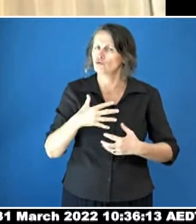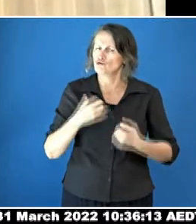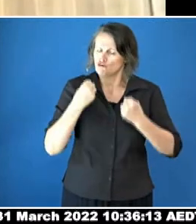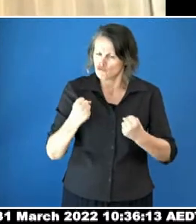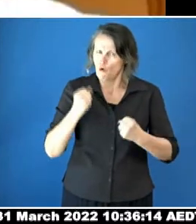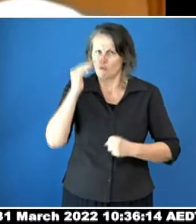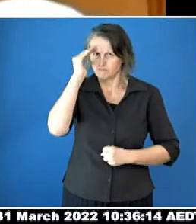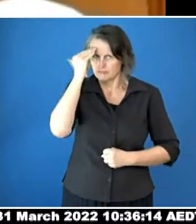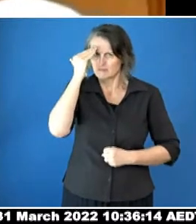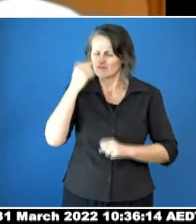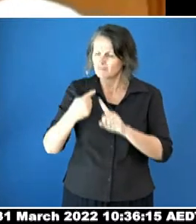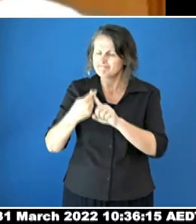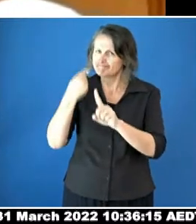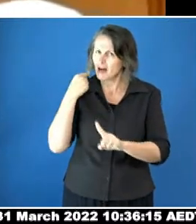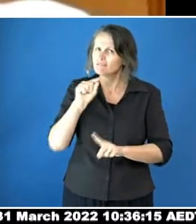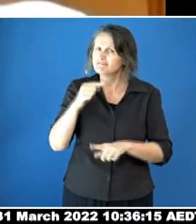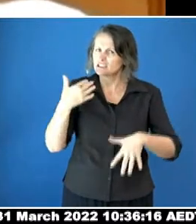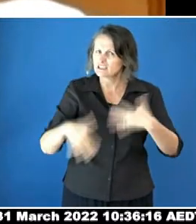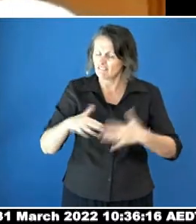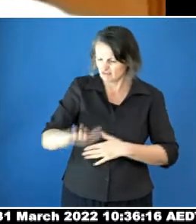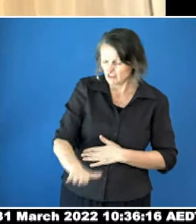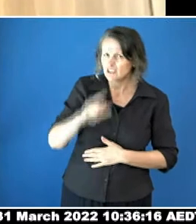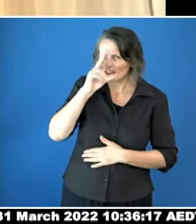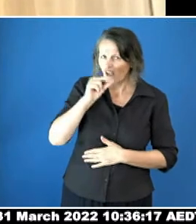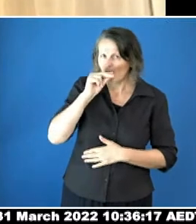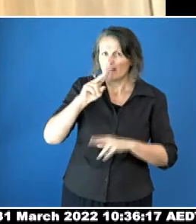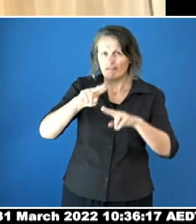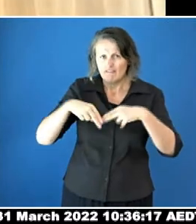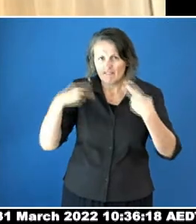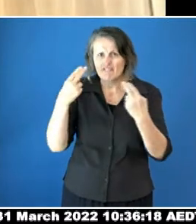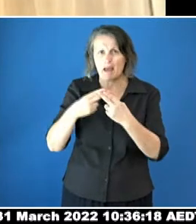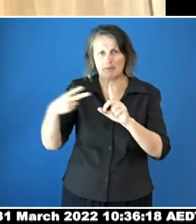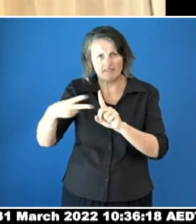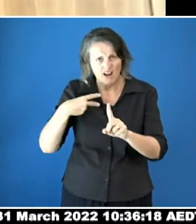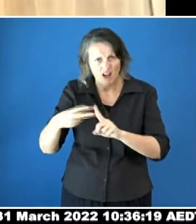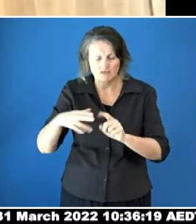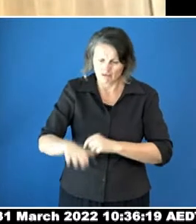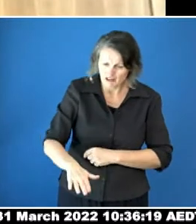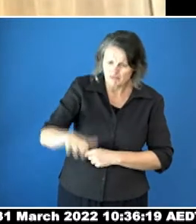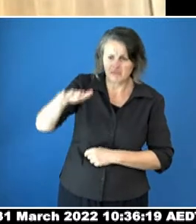Yeah. MS EASTMAN: Of family violence as a child. Yeah. MS EASTMAN: As a teenager.